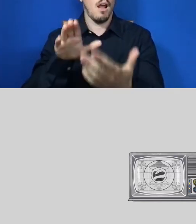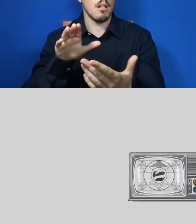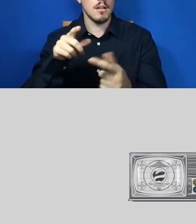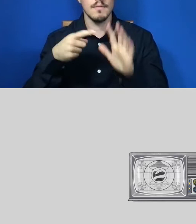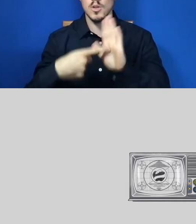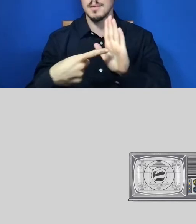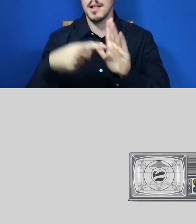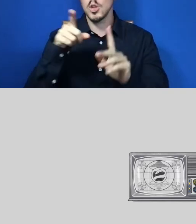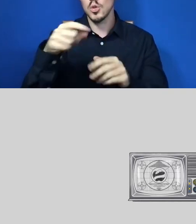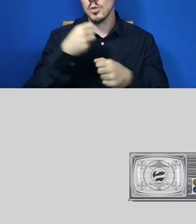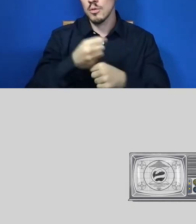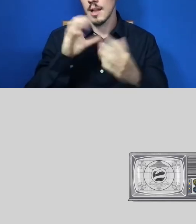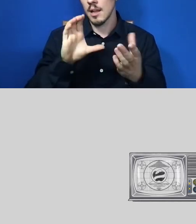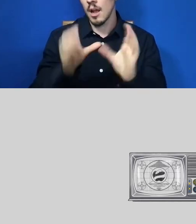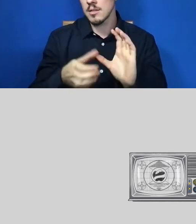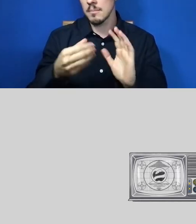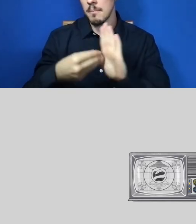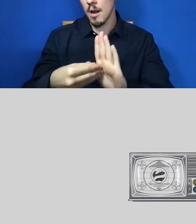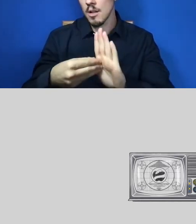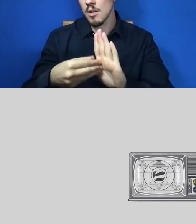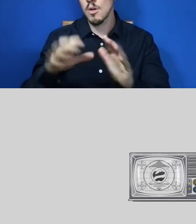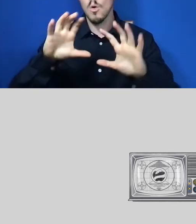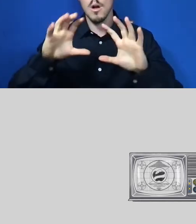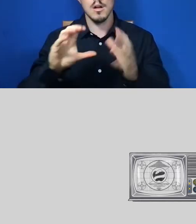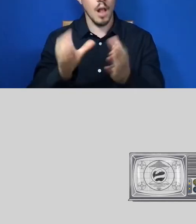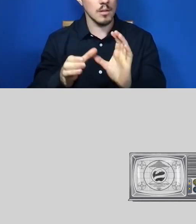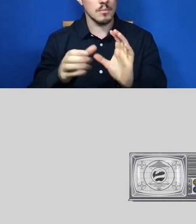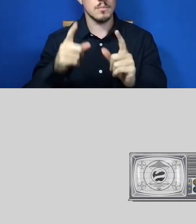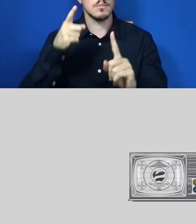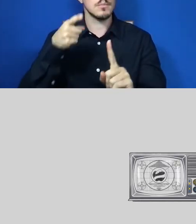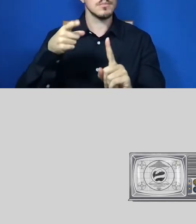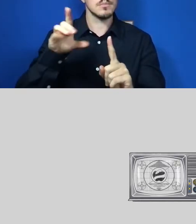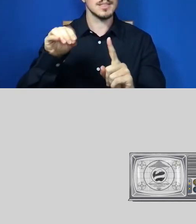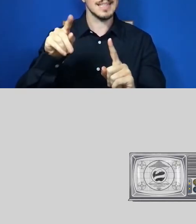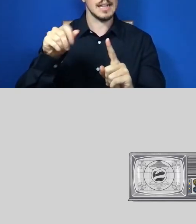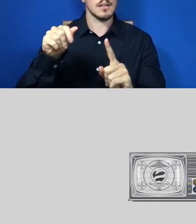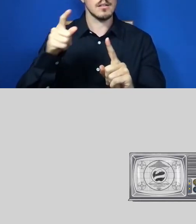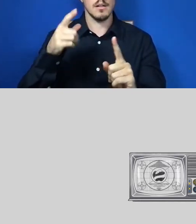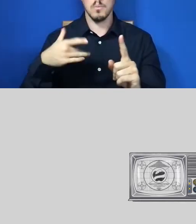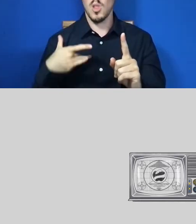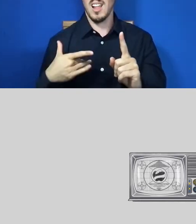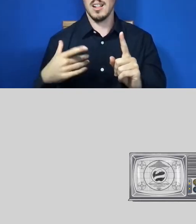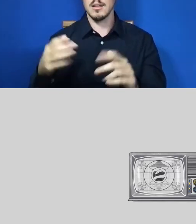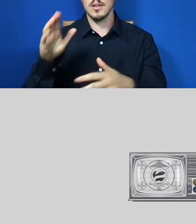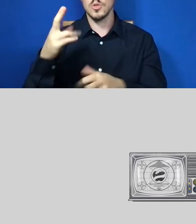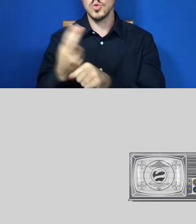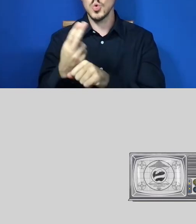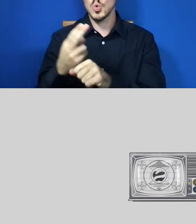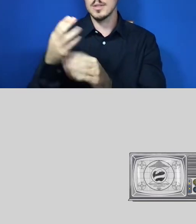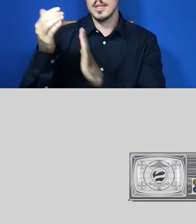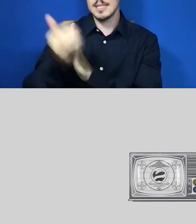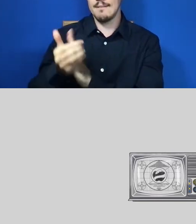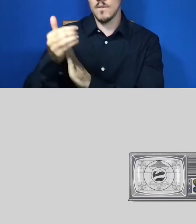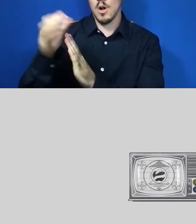if you're creating your custom model or a custom dataset, you're more likely to inherit the default PyTorch classes